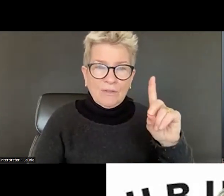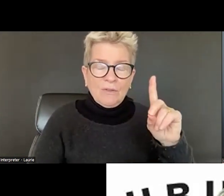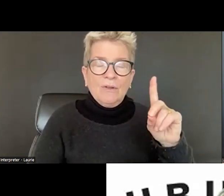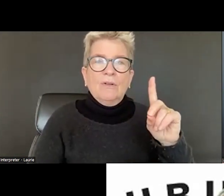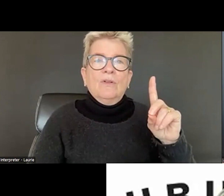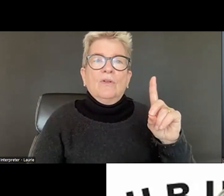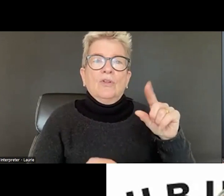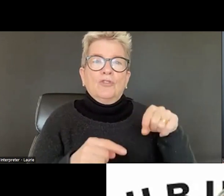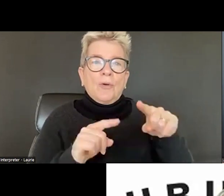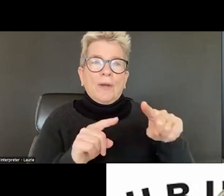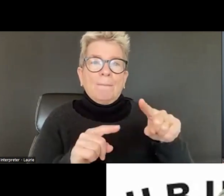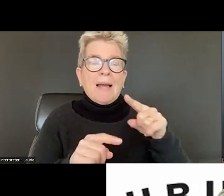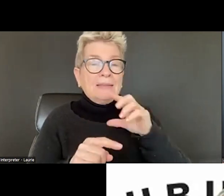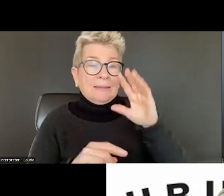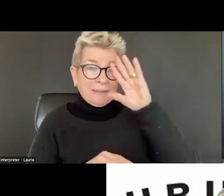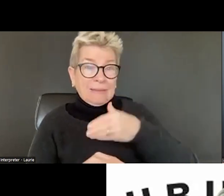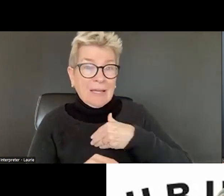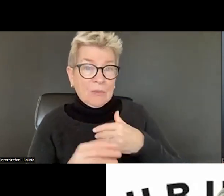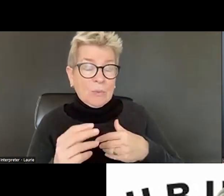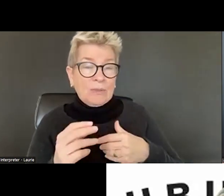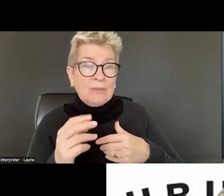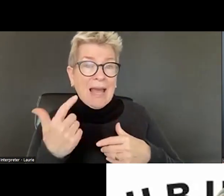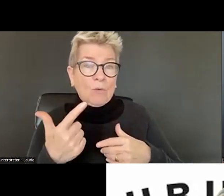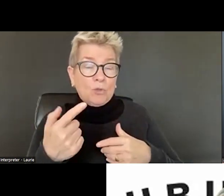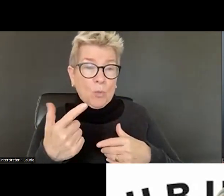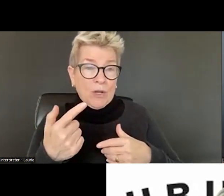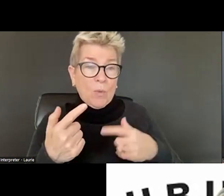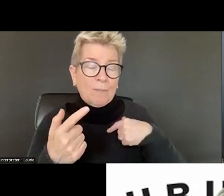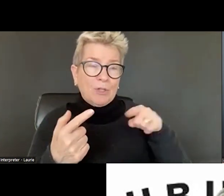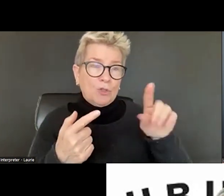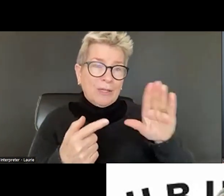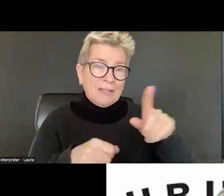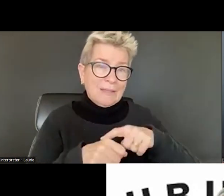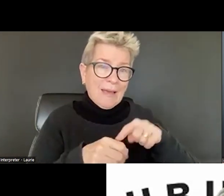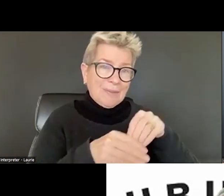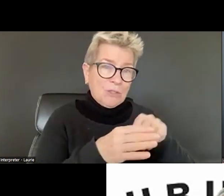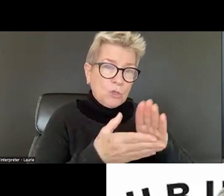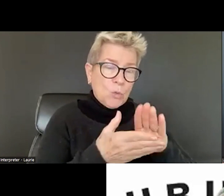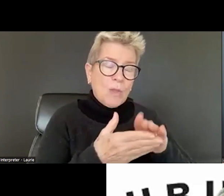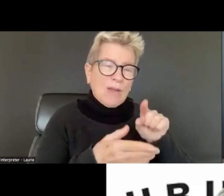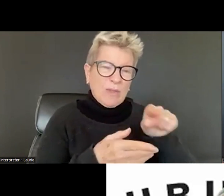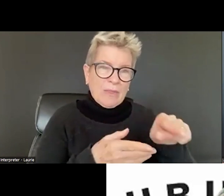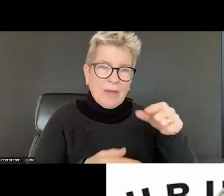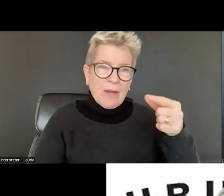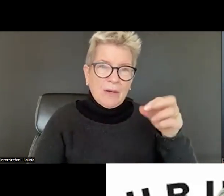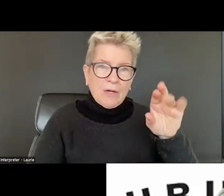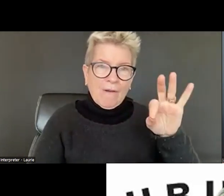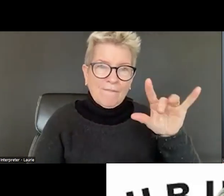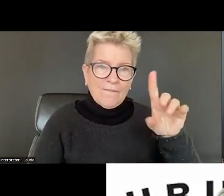growing up all of his K12 education and I used to tell the kids I'll say this after having been